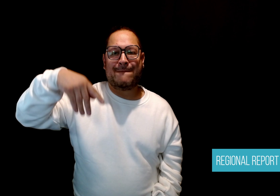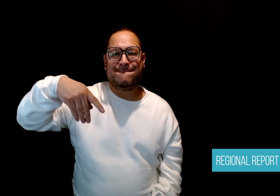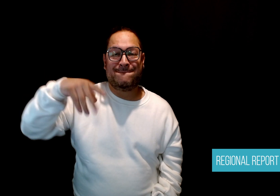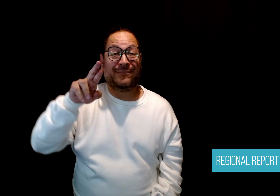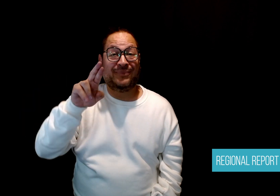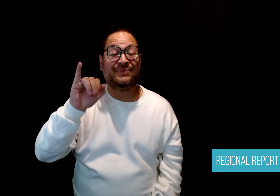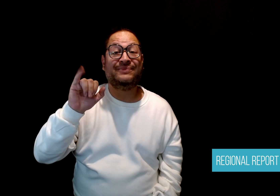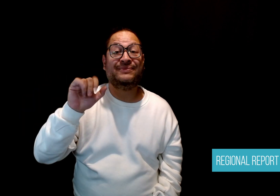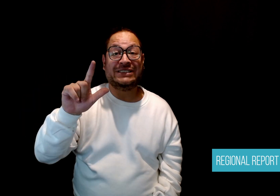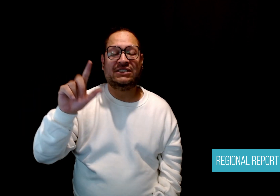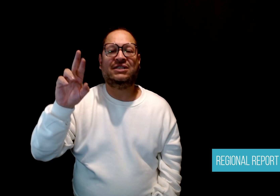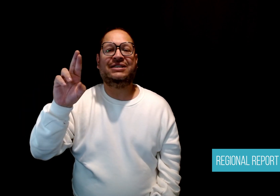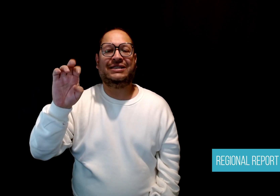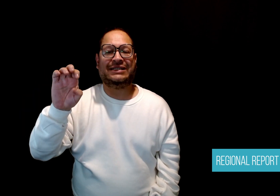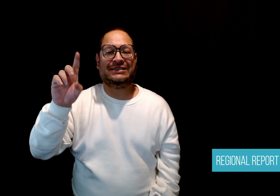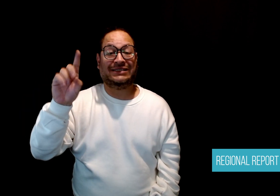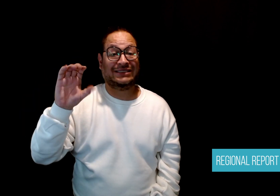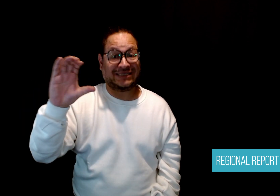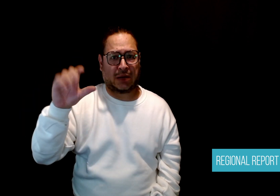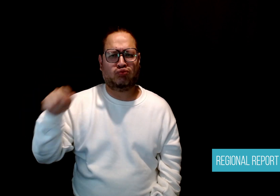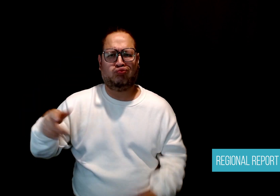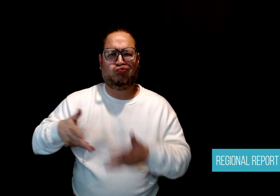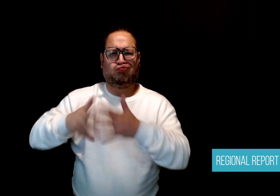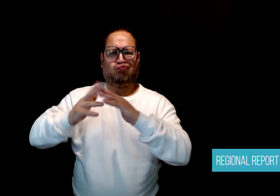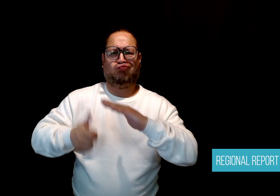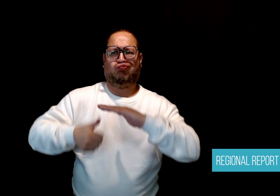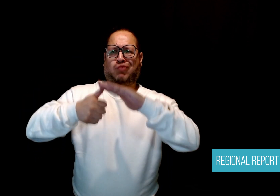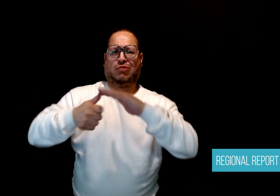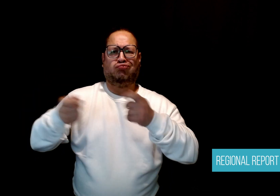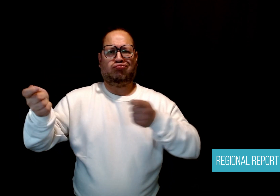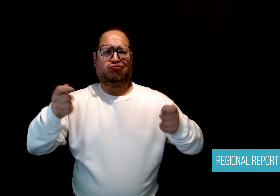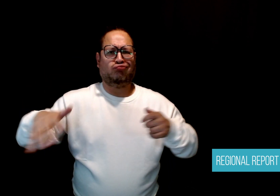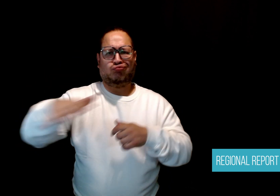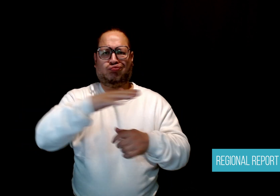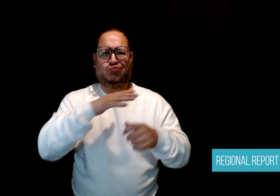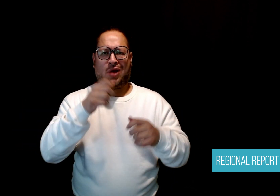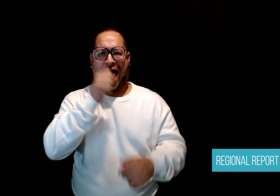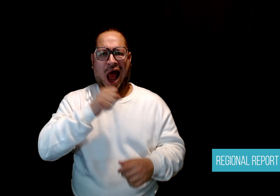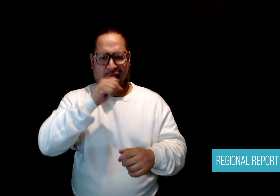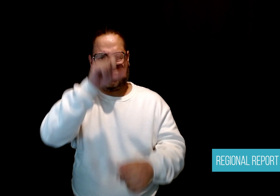She said when she opened the ice cream parlor, it was her dream